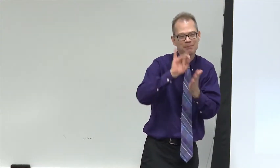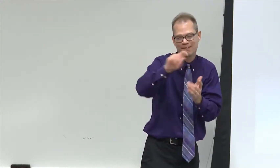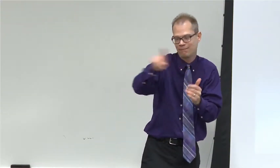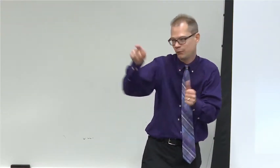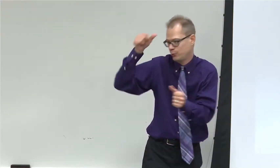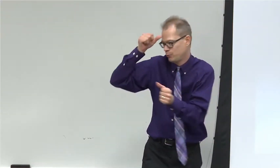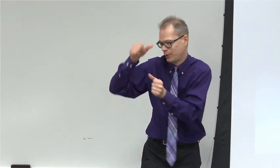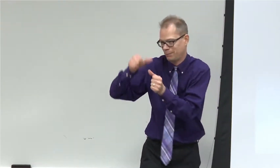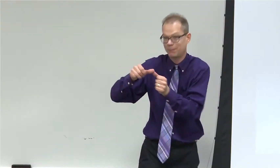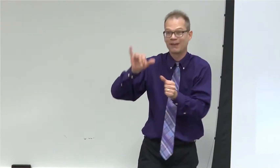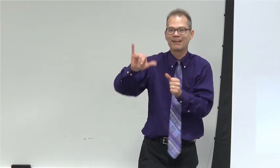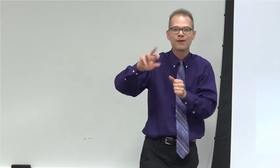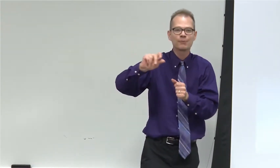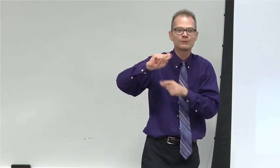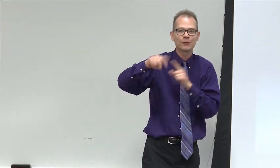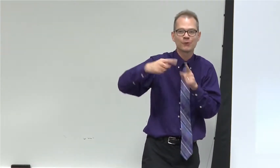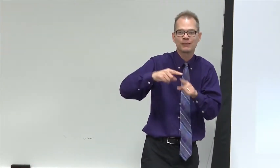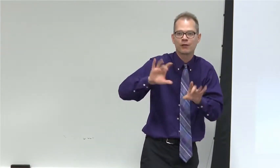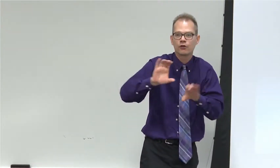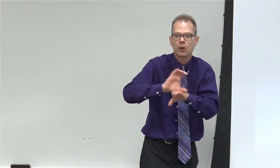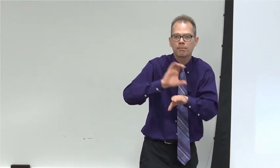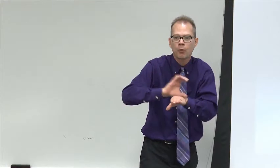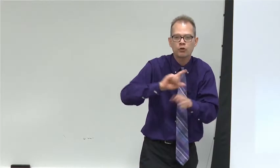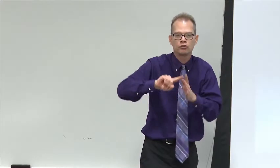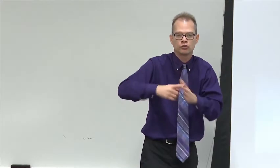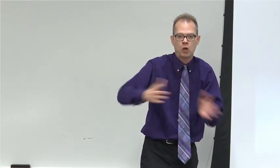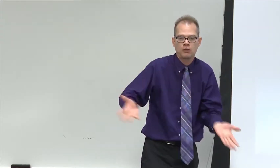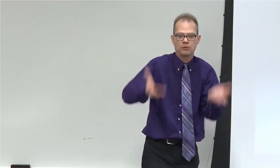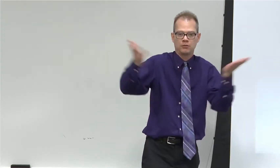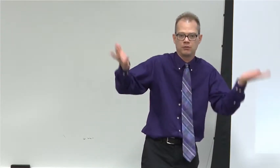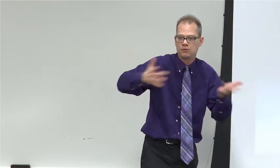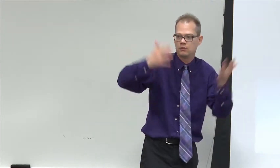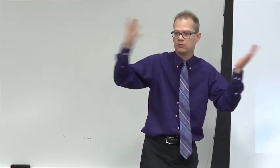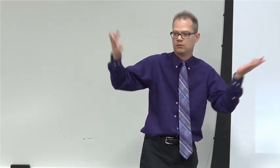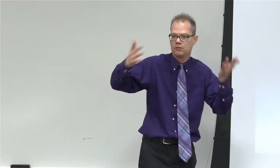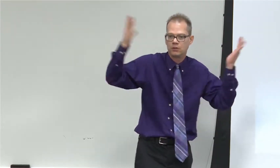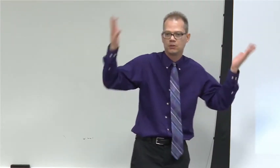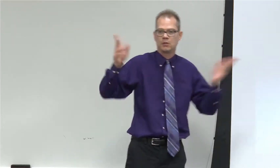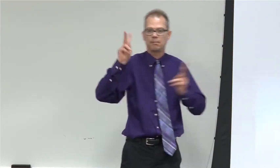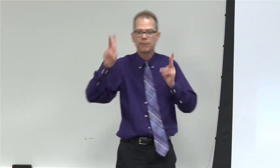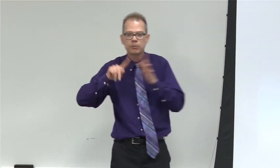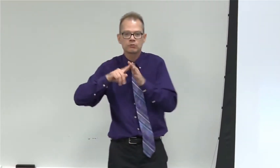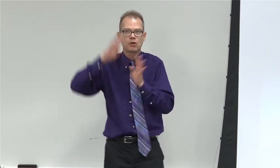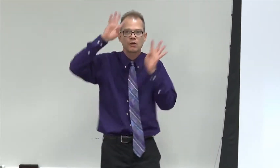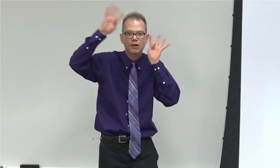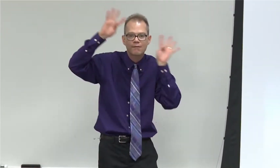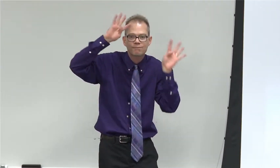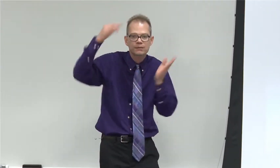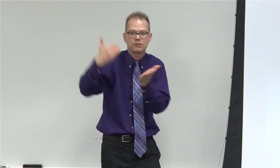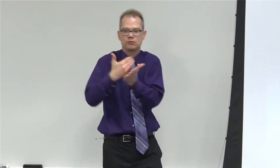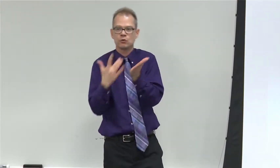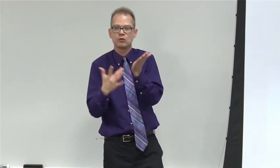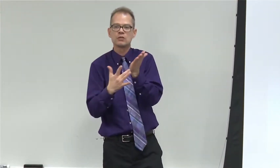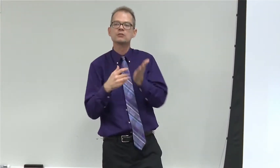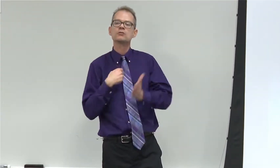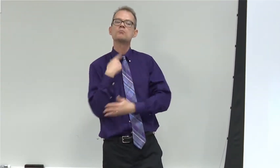Now, technology at that time, if you remember, this was just when computers started to come on the scene,